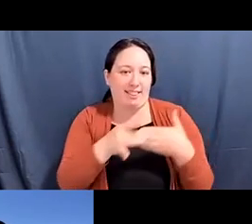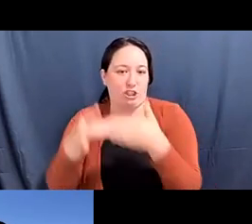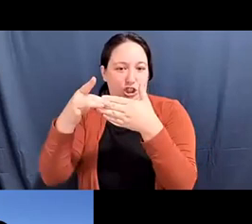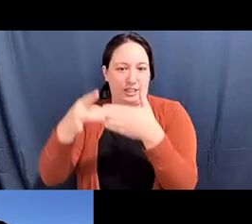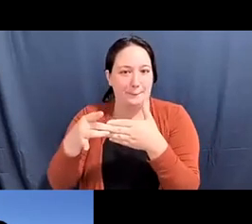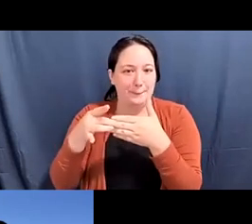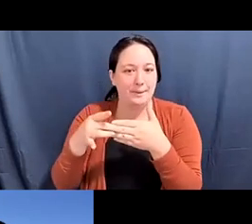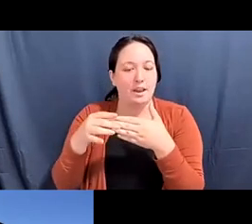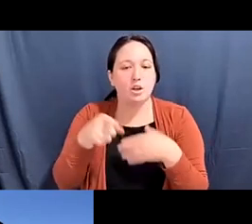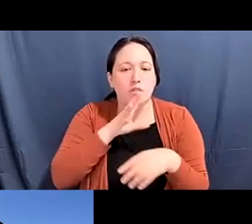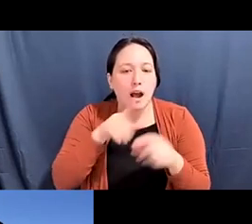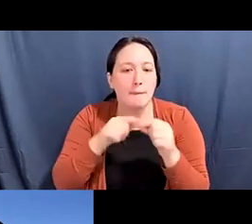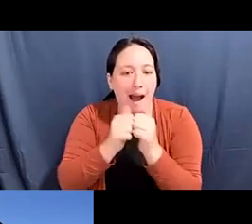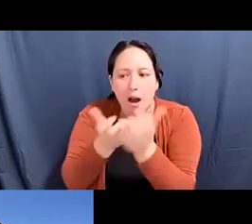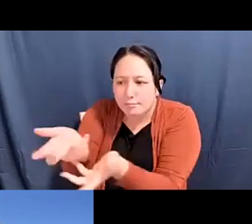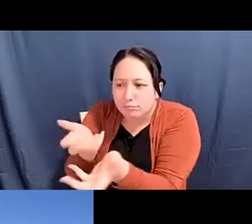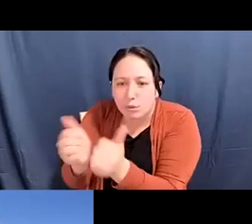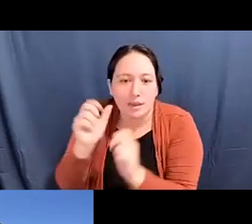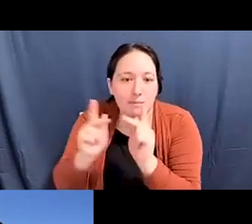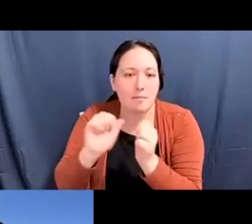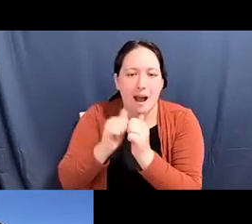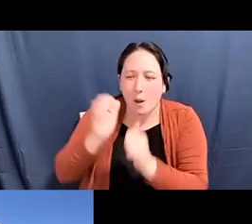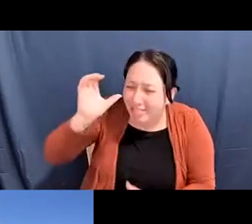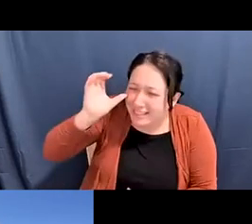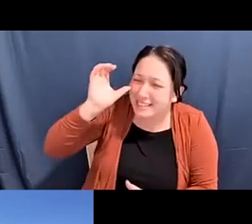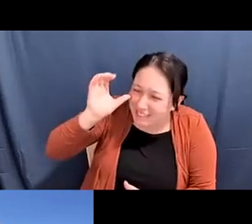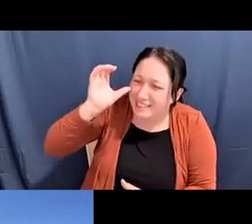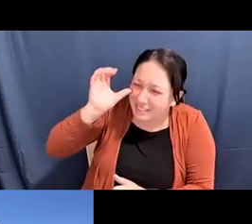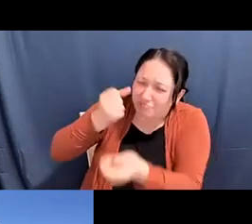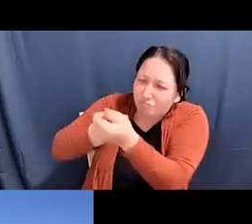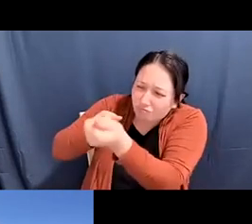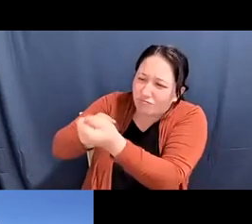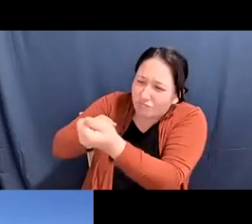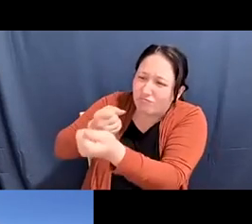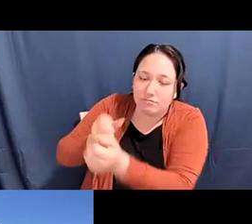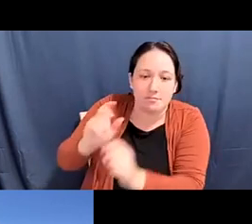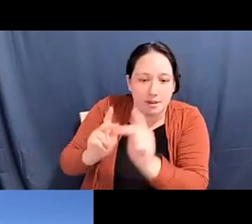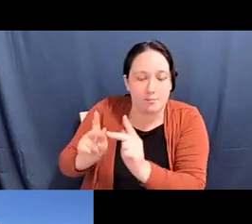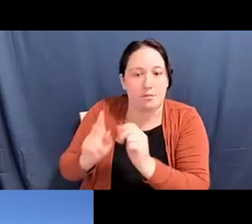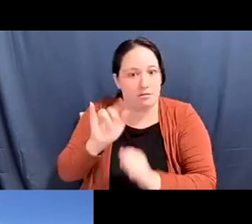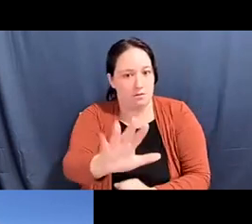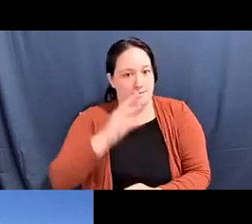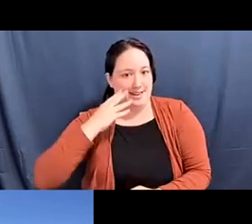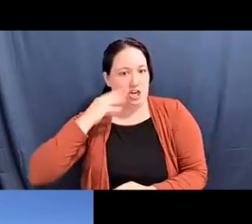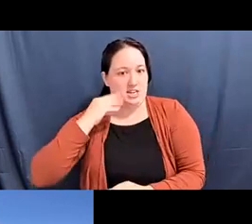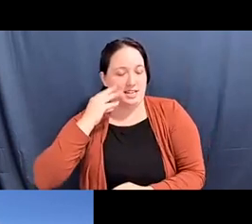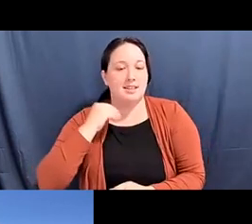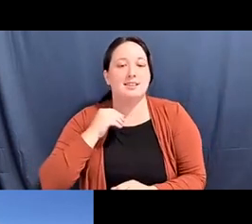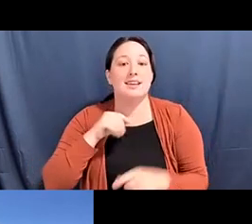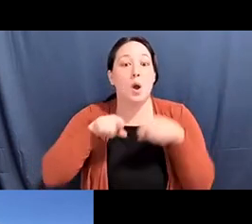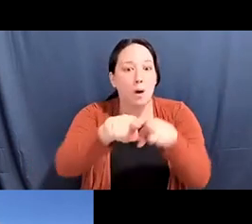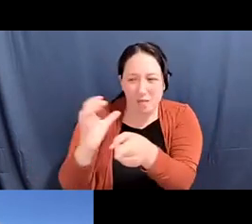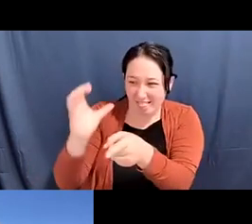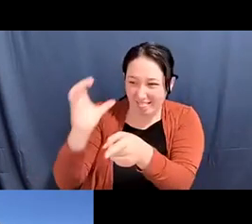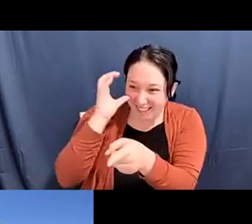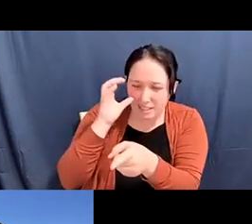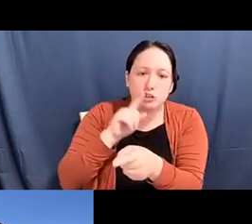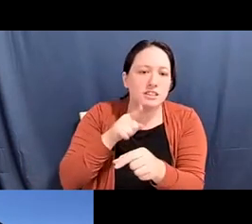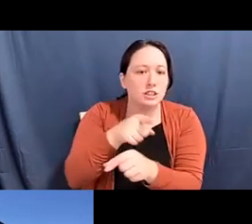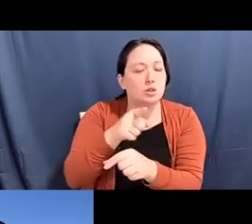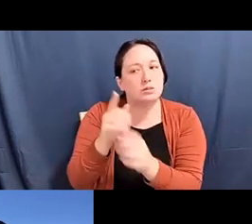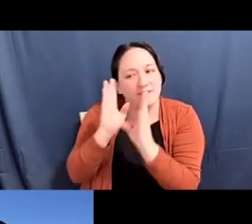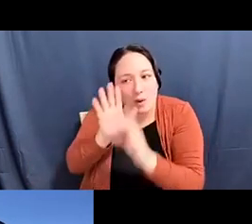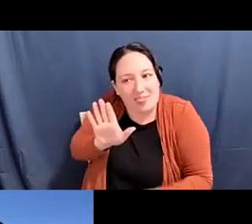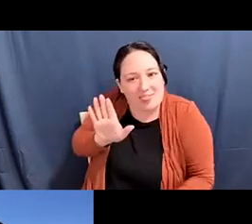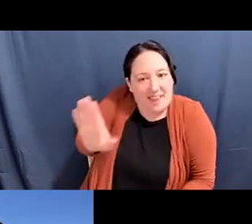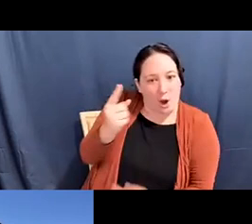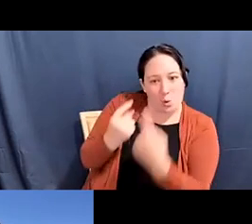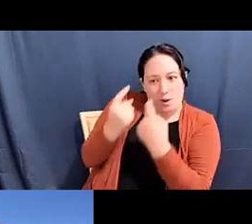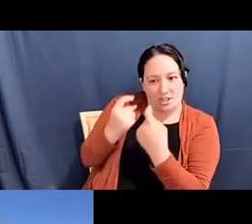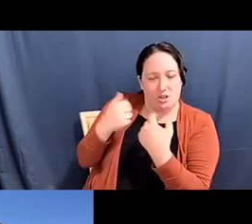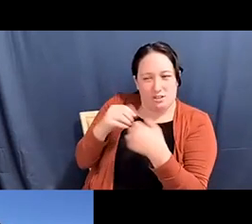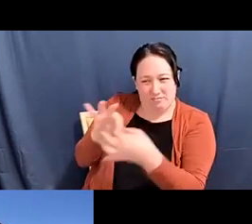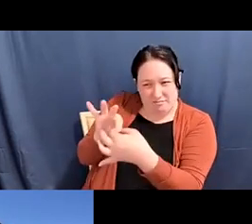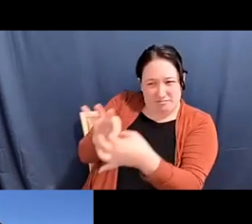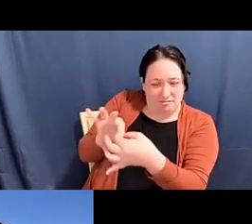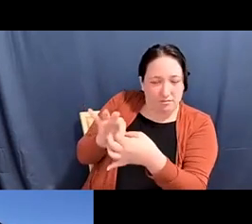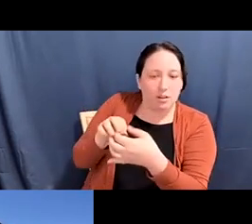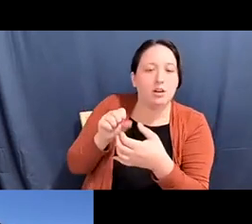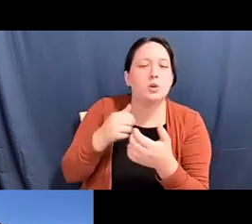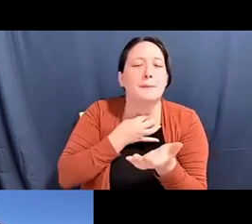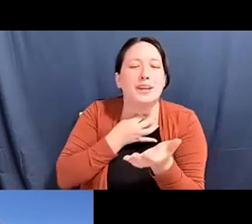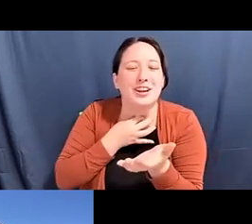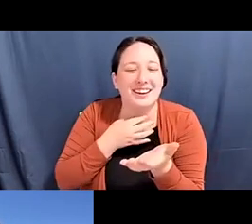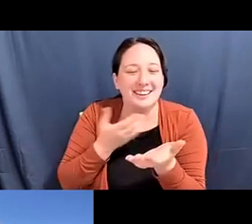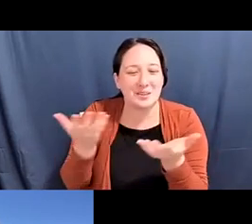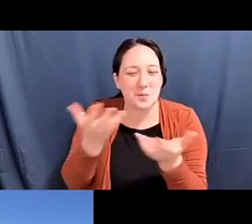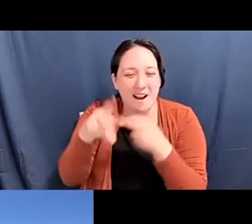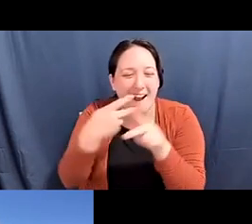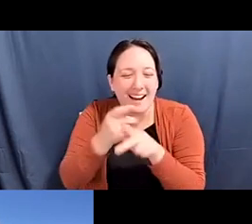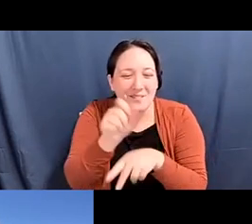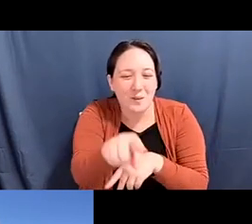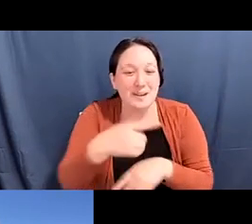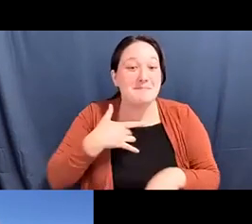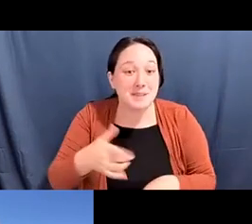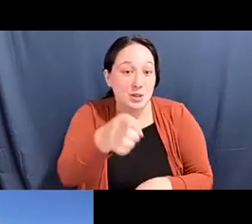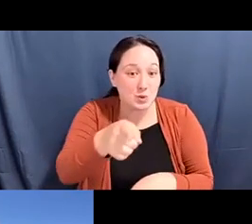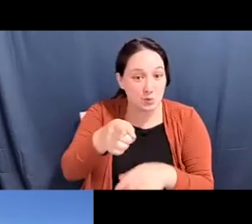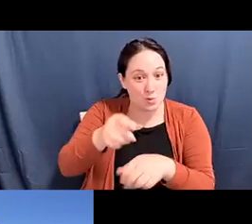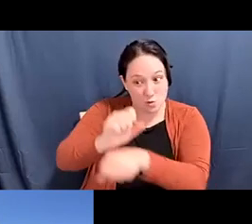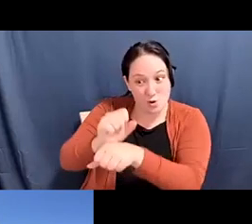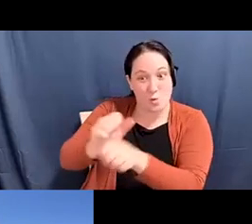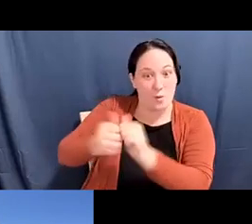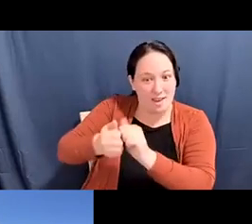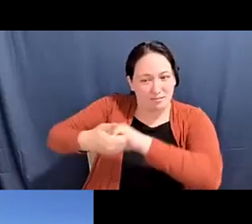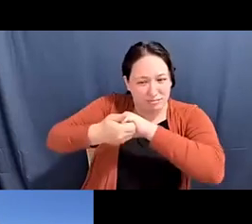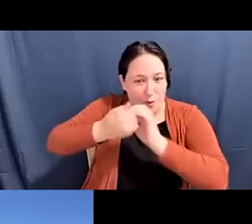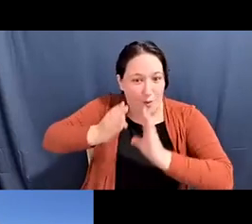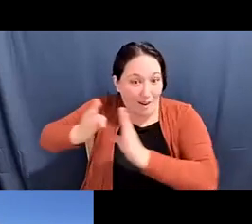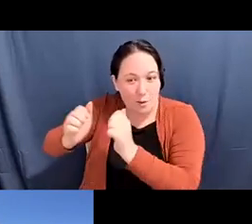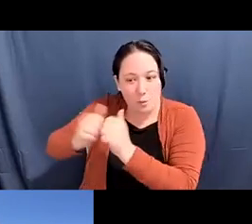Diane Fujino: talking to people, listening very closely, consulting with people, and, as you did... do this, you also listen to what their questions are, so I want to ask you what kinds of questions do young people and the people you organized with are... what... what kinds of questions are they asking?